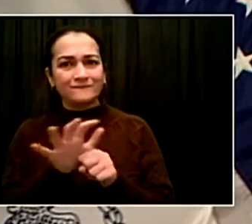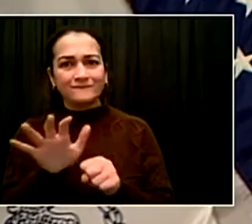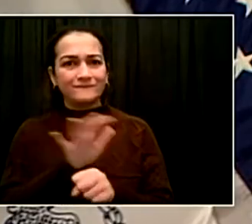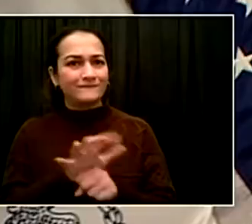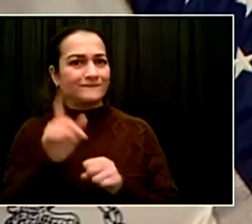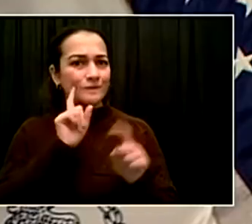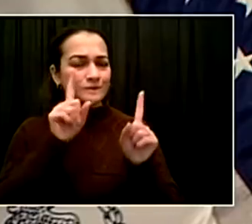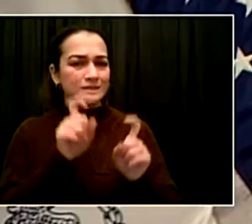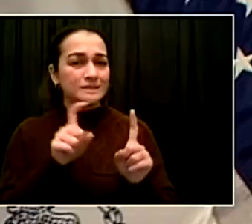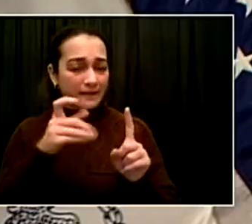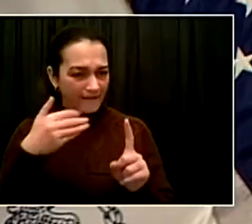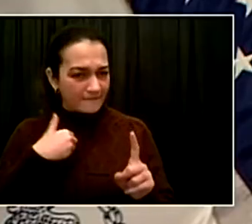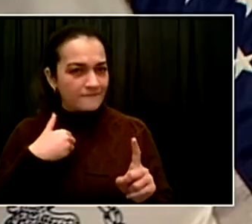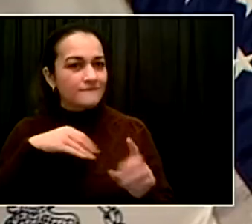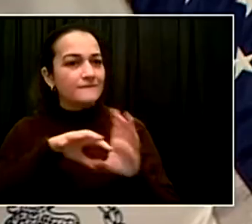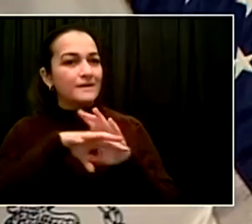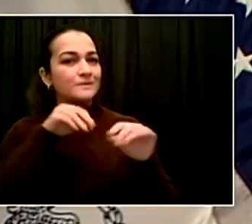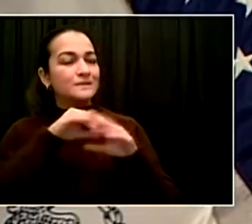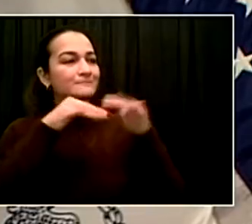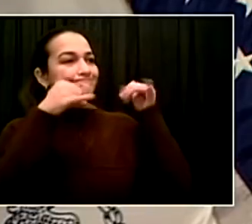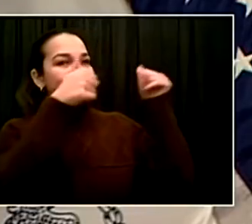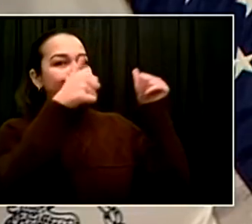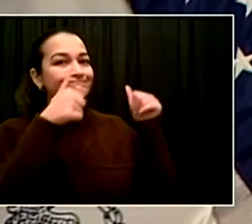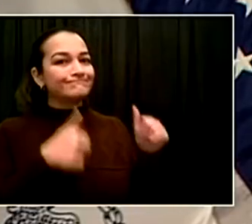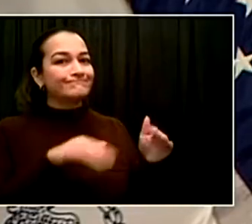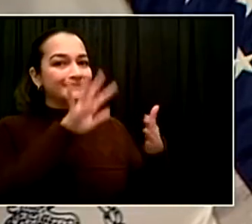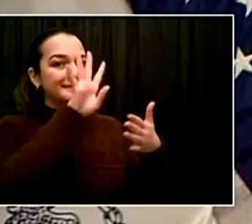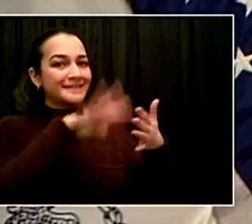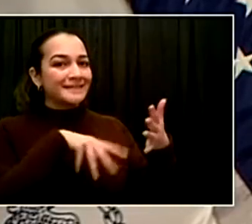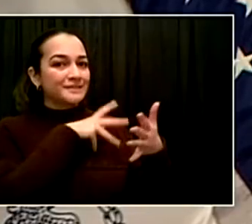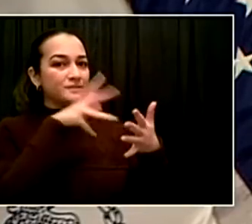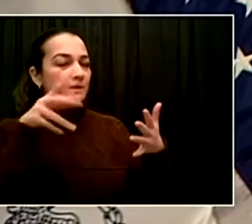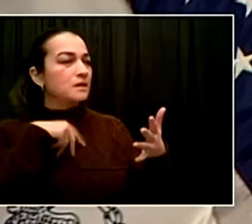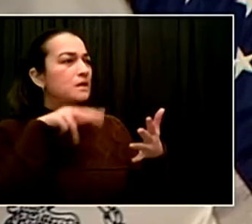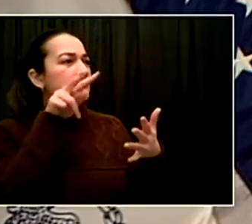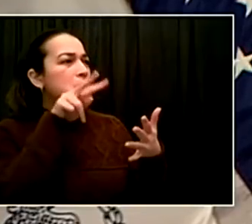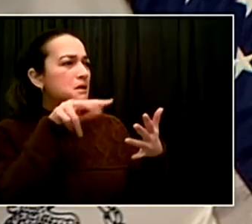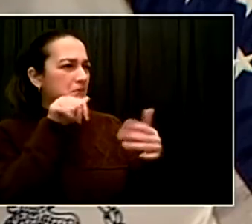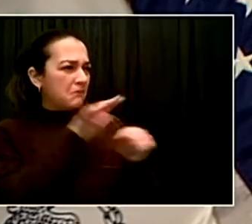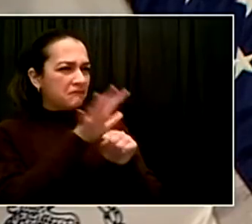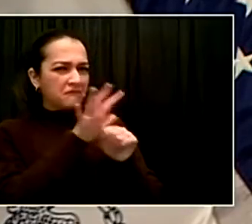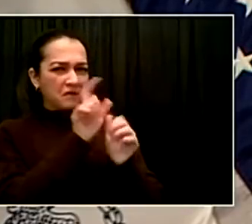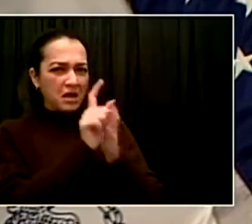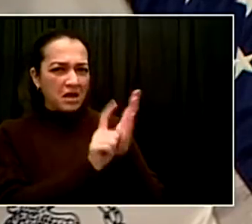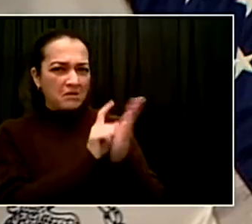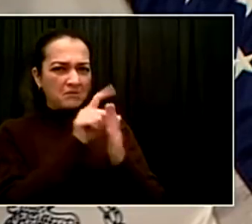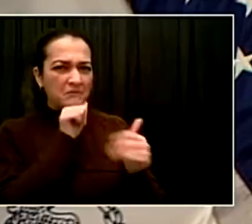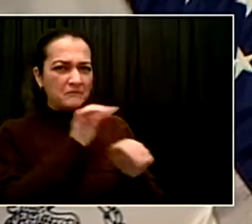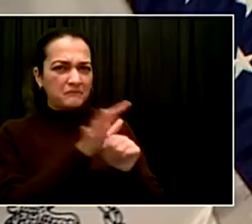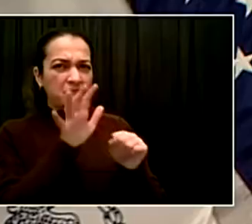CLOSED SIGNIFICANTLY EARLY, OR EVEN AT TIMES SHUT DOWN WITHOUT WARNING FOR LUNCH.